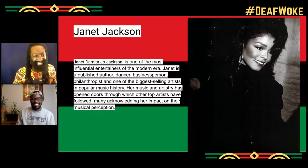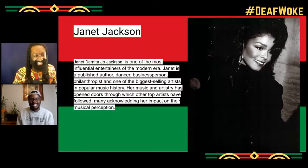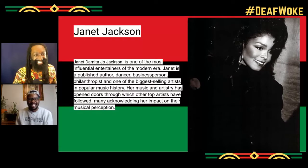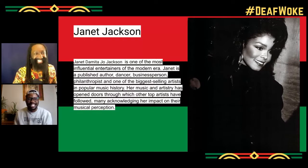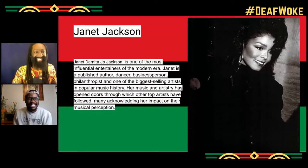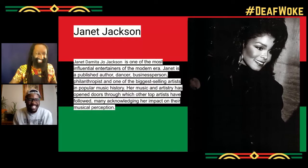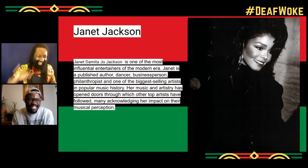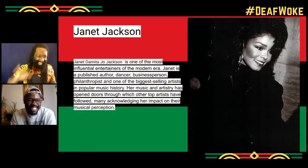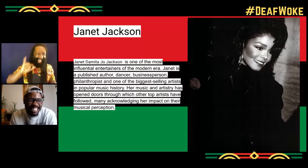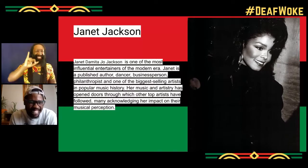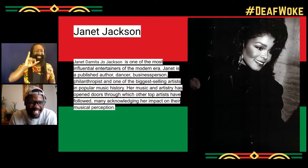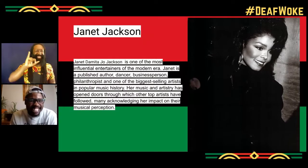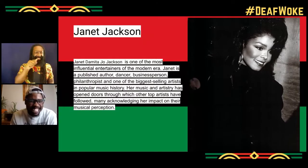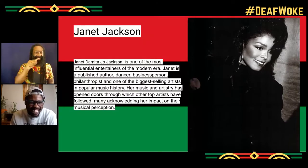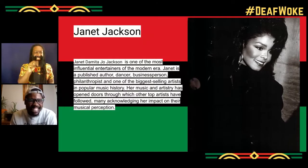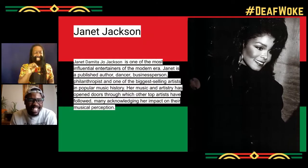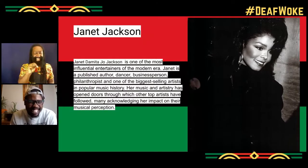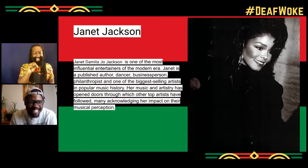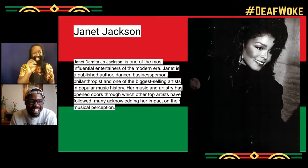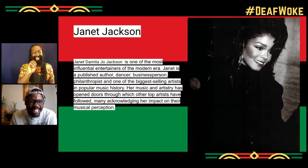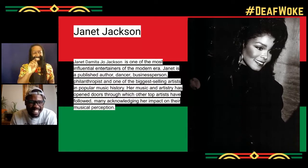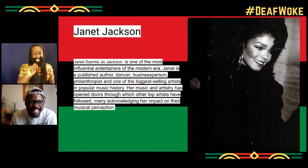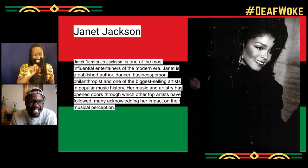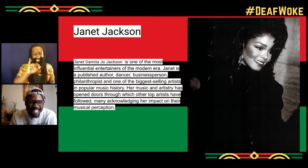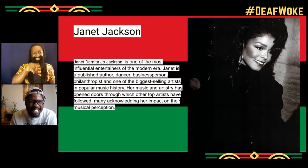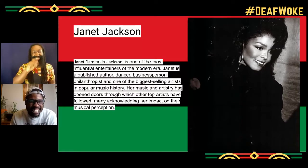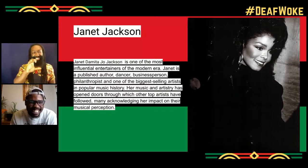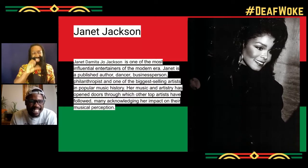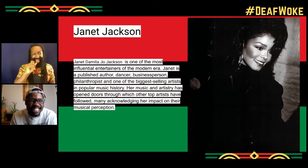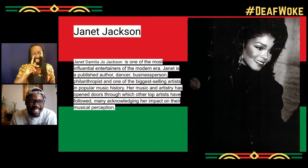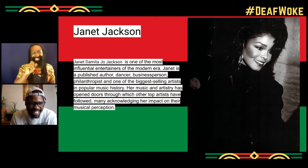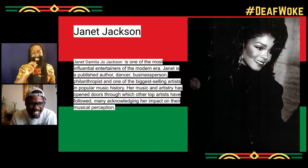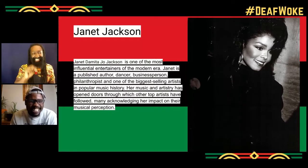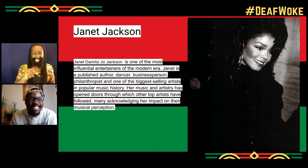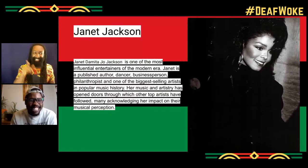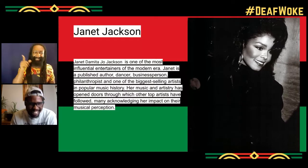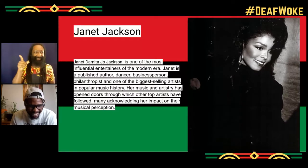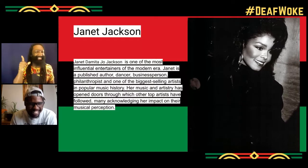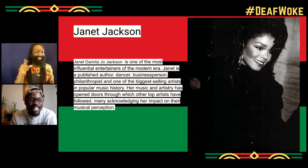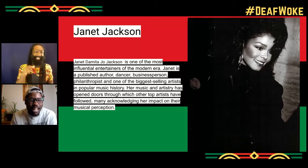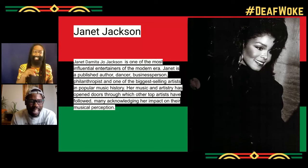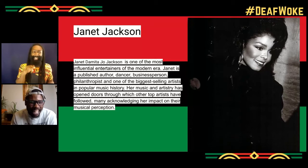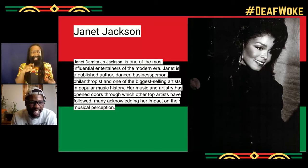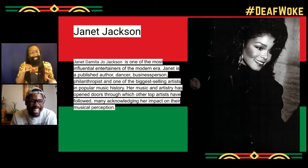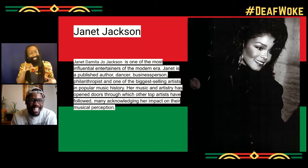Janet Jackson. Yes, Janet Jackson.